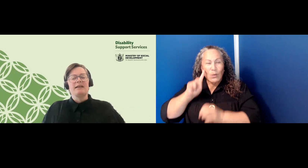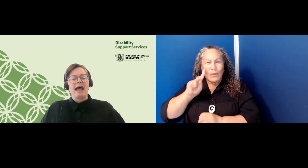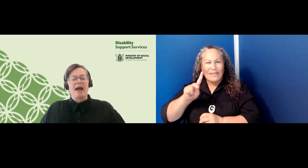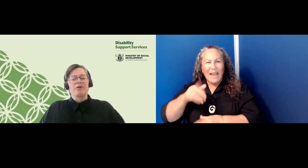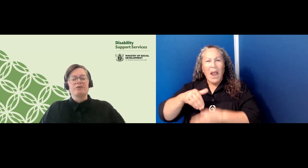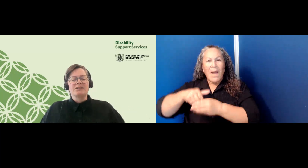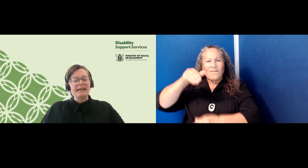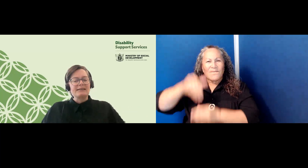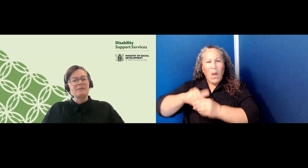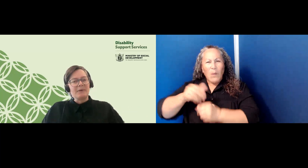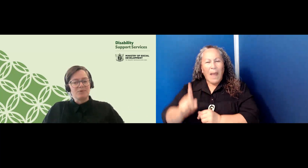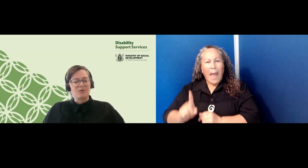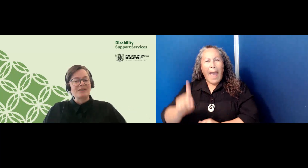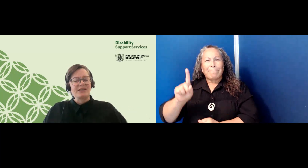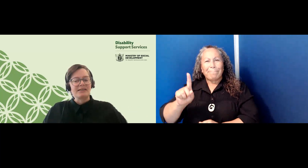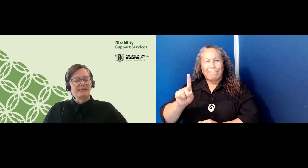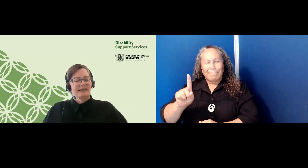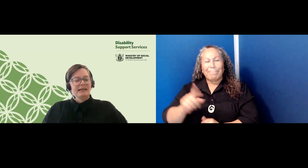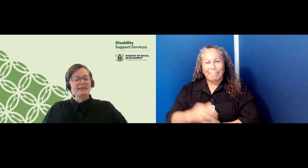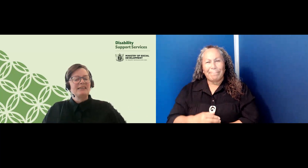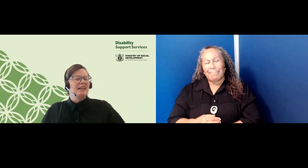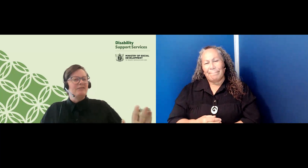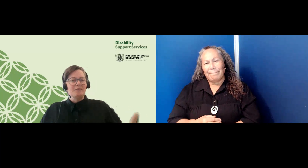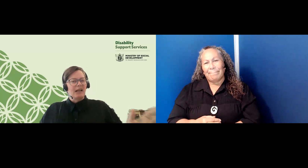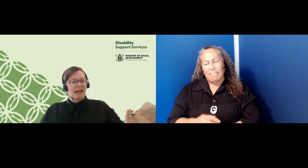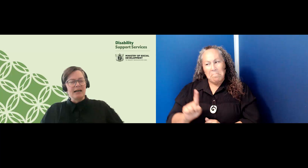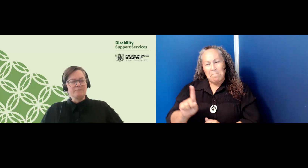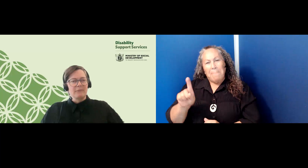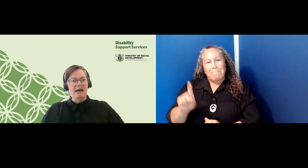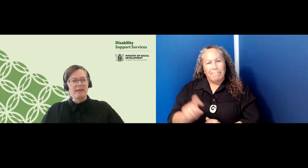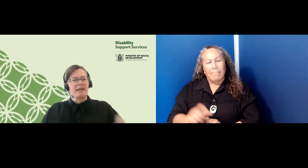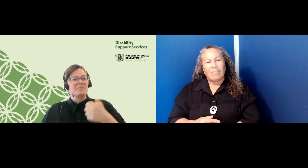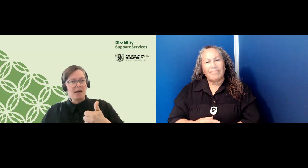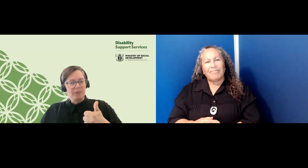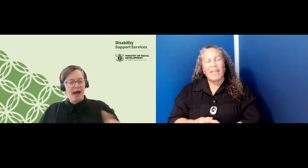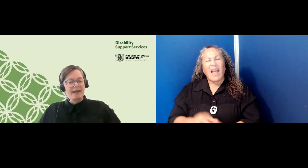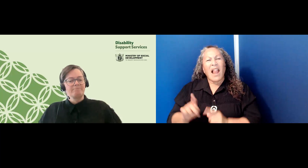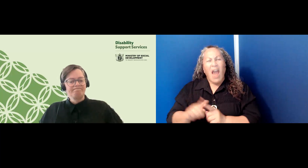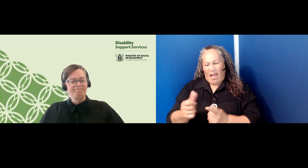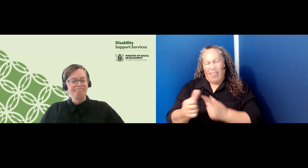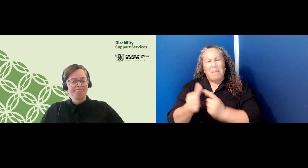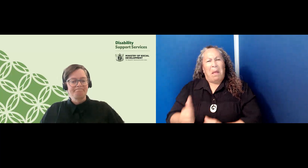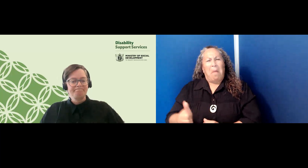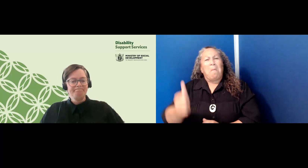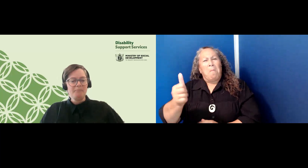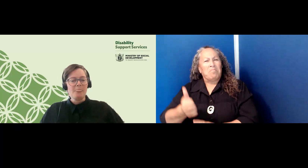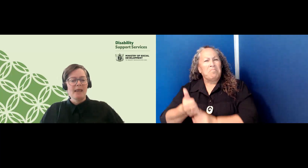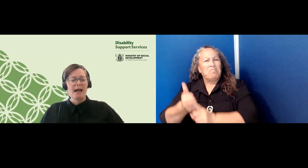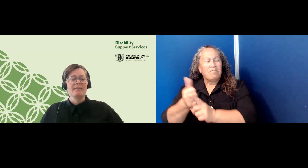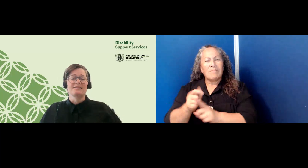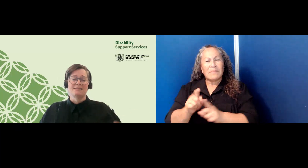a little arrow just next to people's questions. It's kind of a bit like a thumbs up like and this